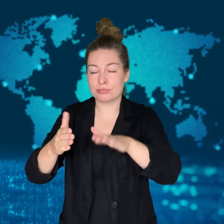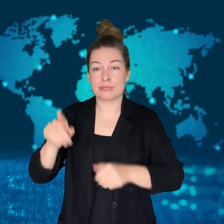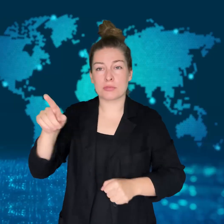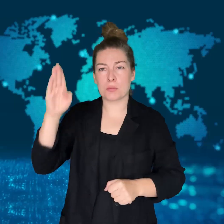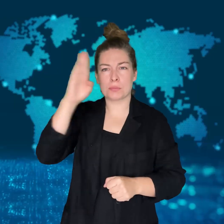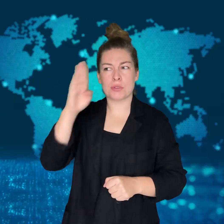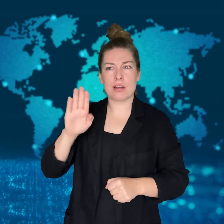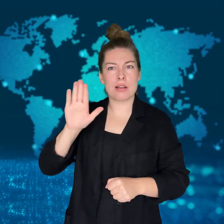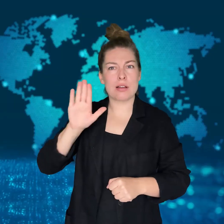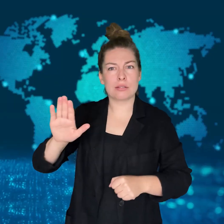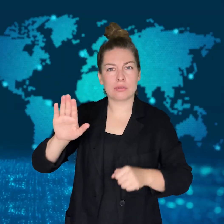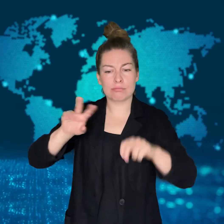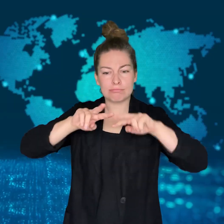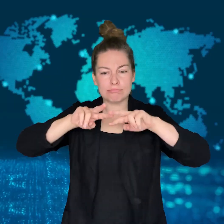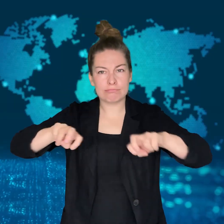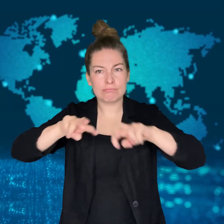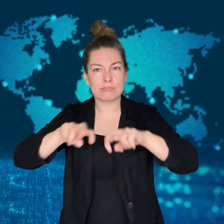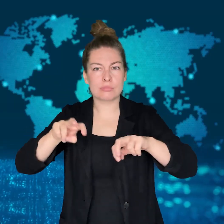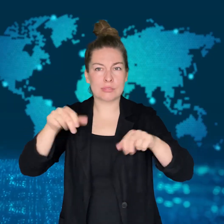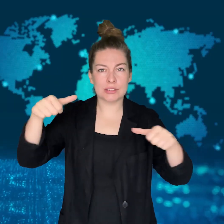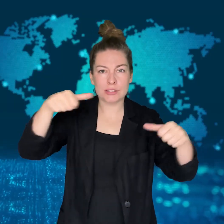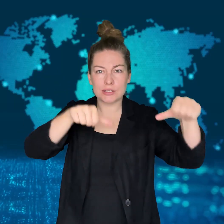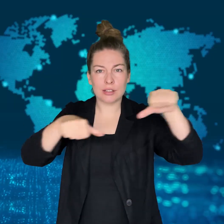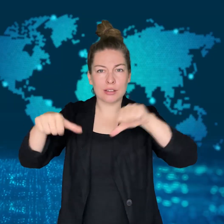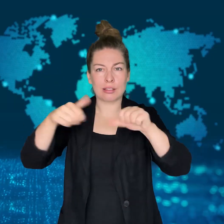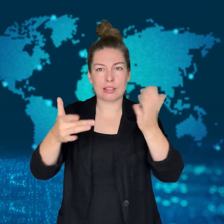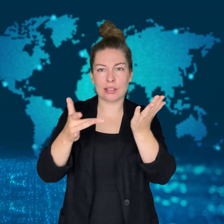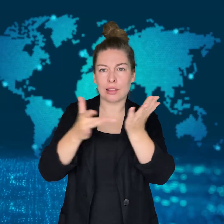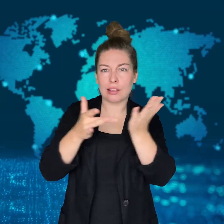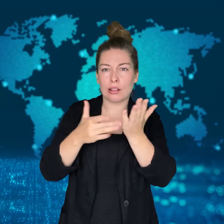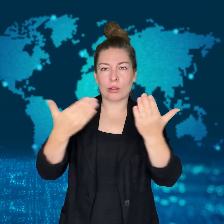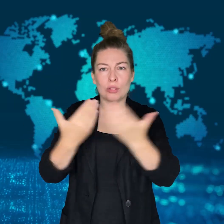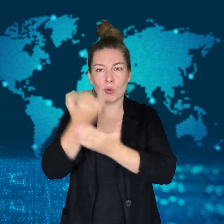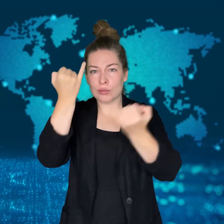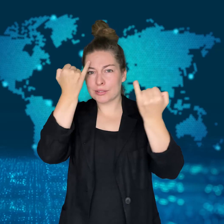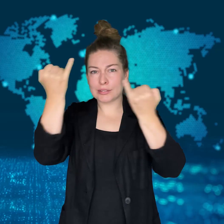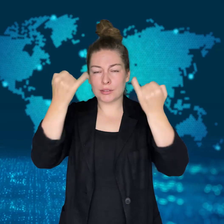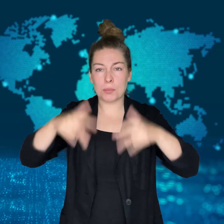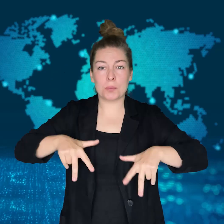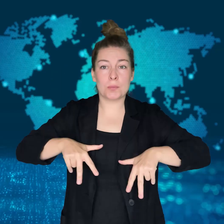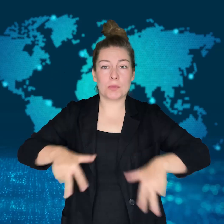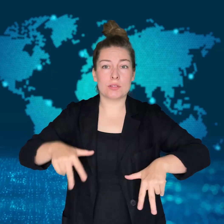After finding them, a state of emergency was declared.